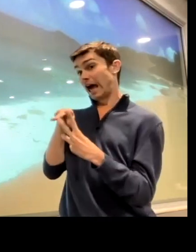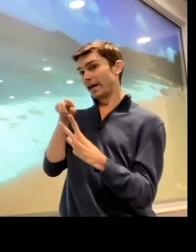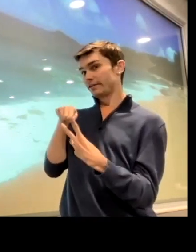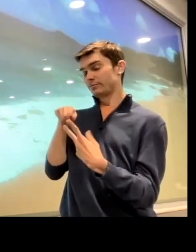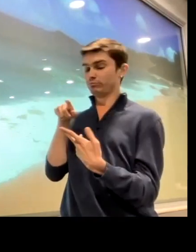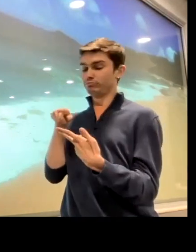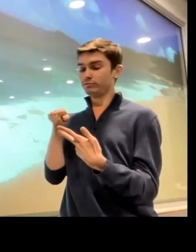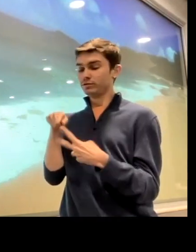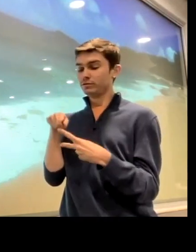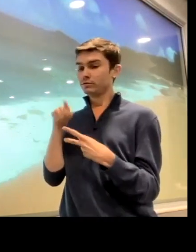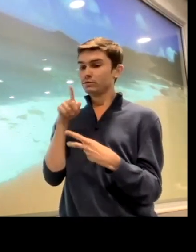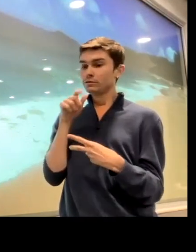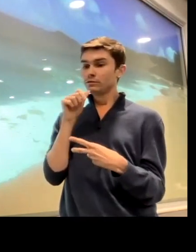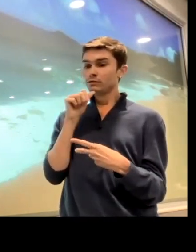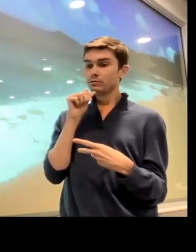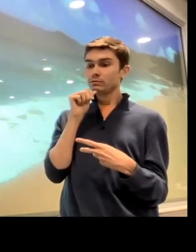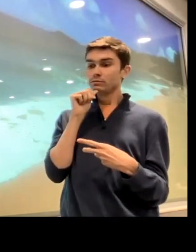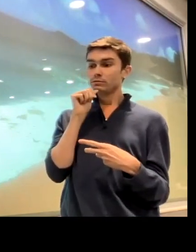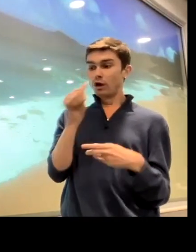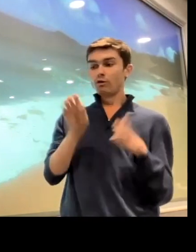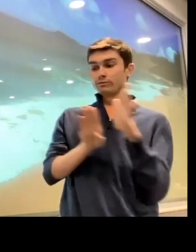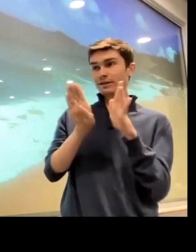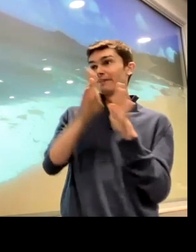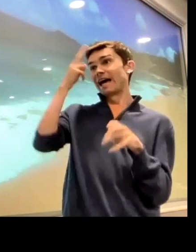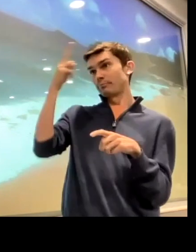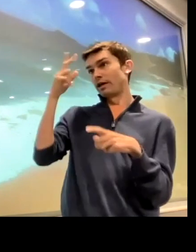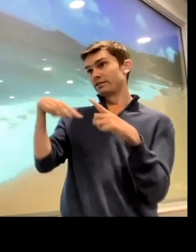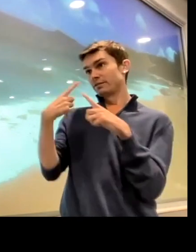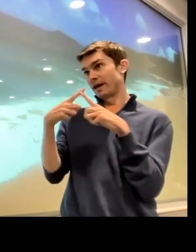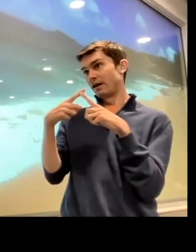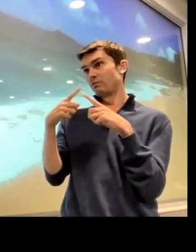a hypothesis about.